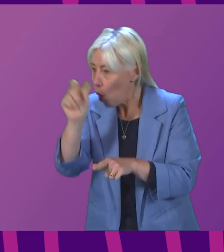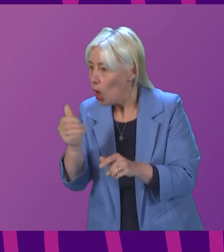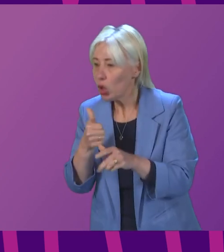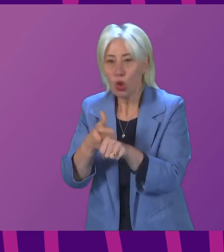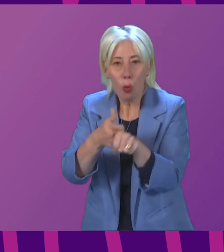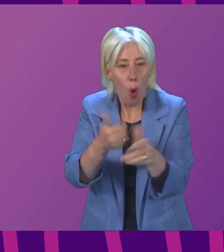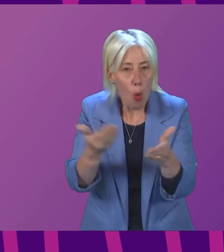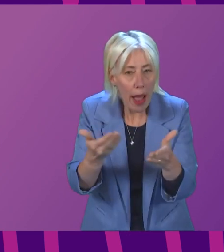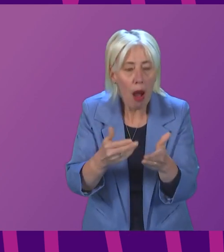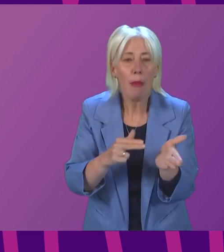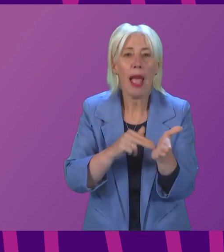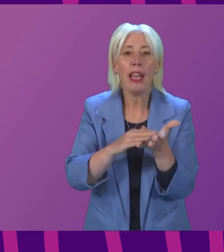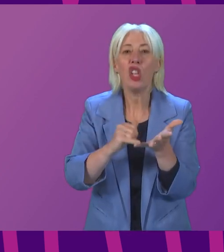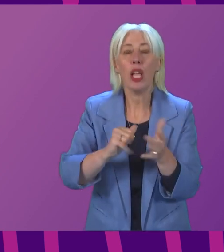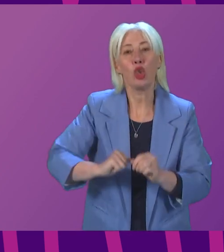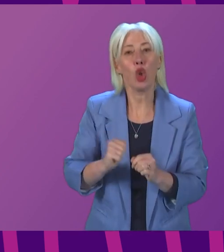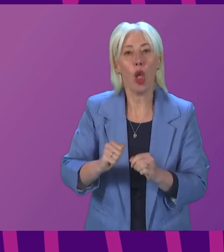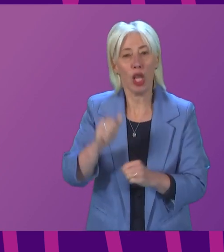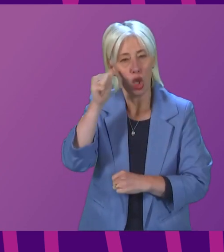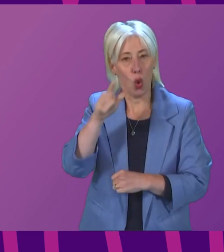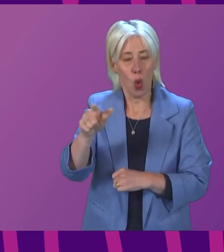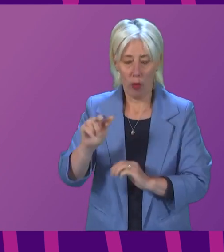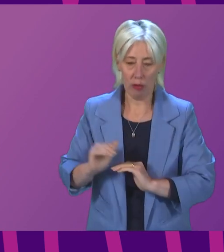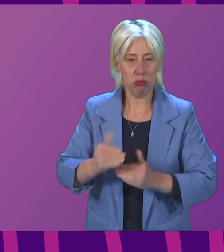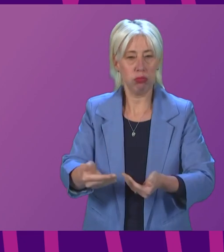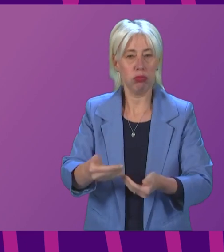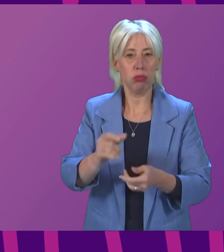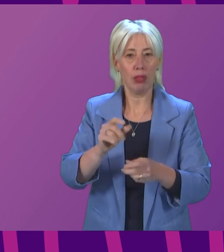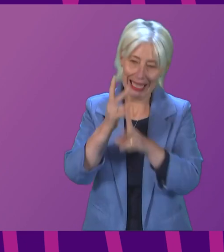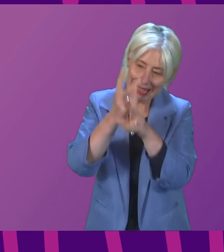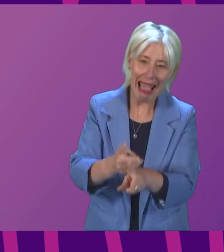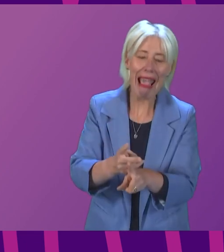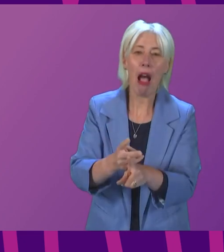NHS Scotland is already delivering care in line with the recommendations of the clinical